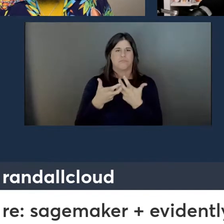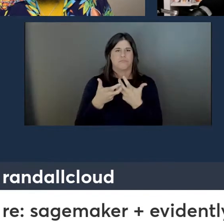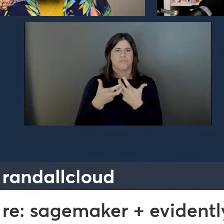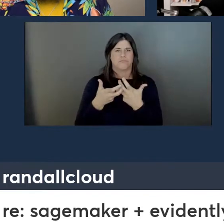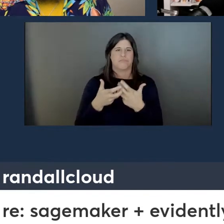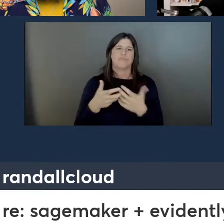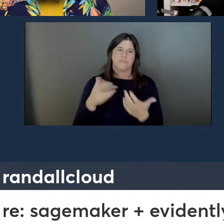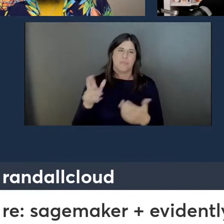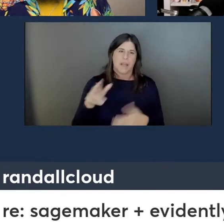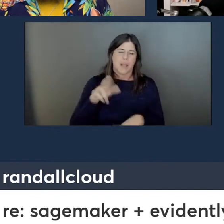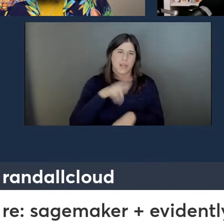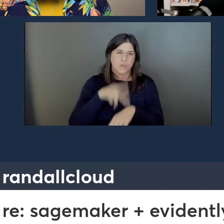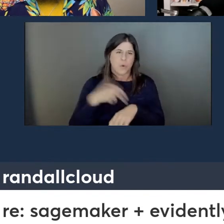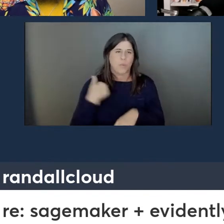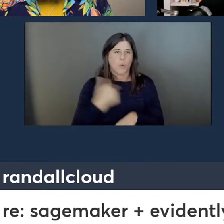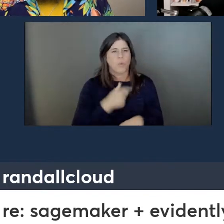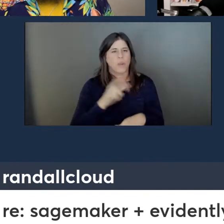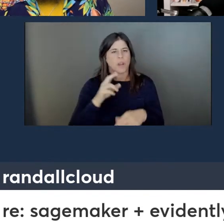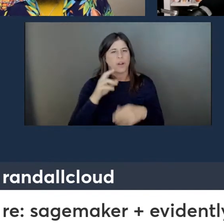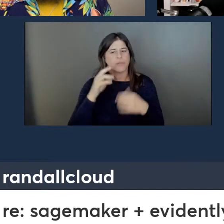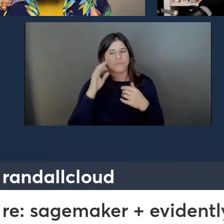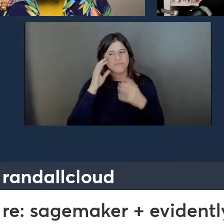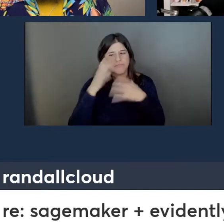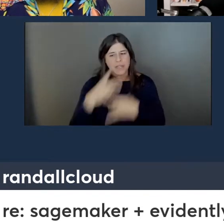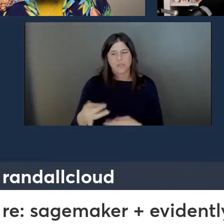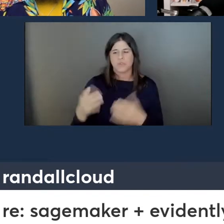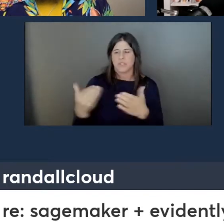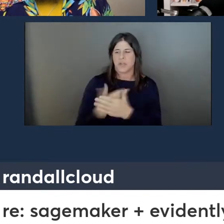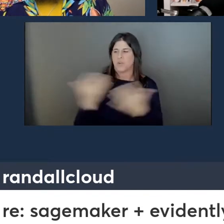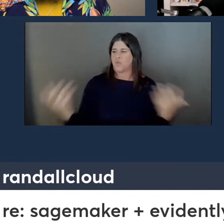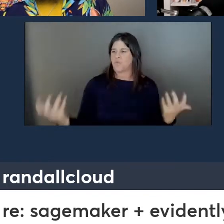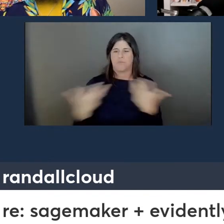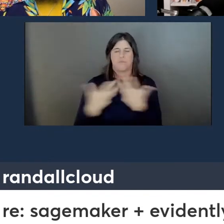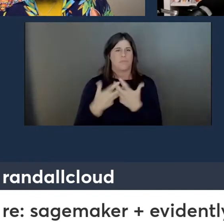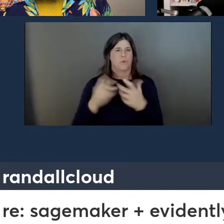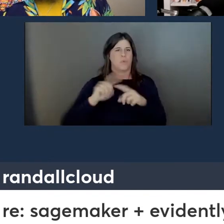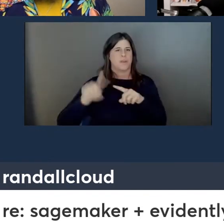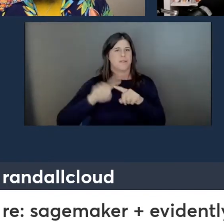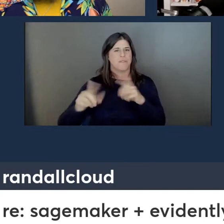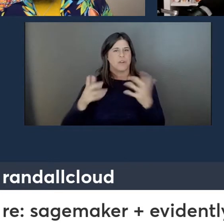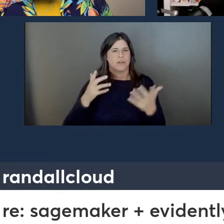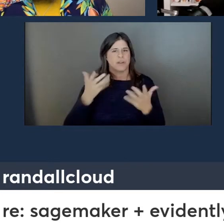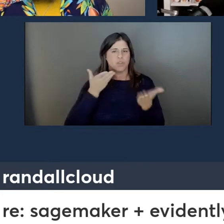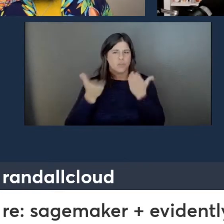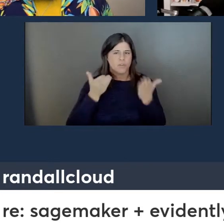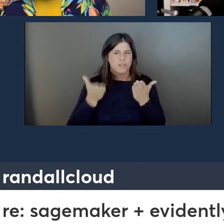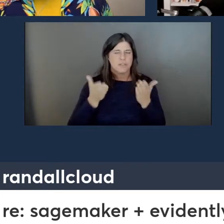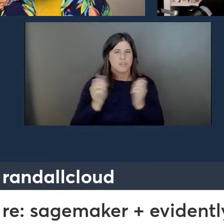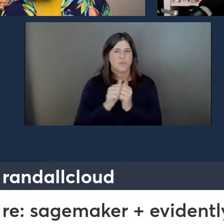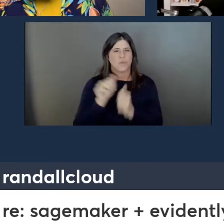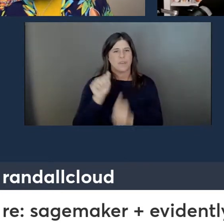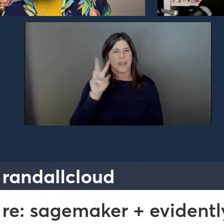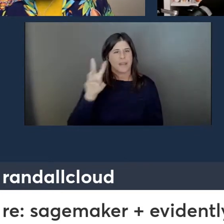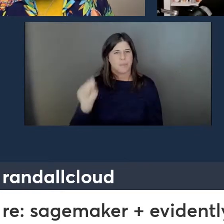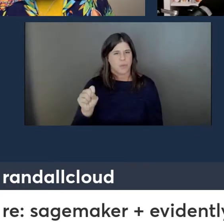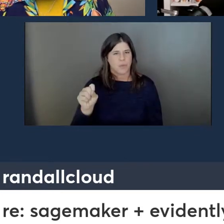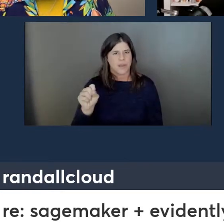in new integrations between different services within AWS. And this is an excellent one